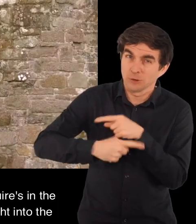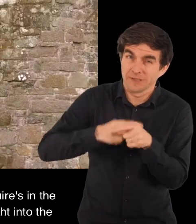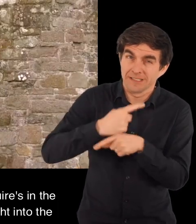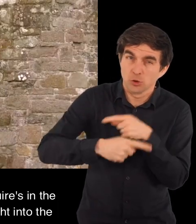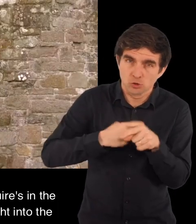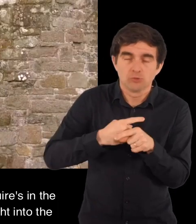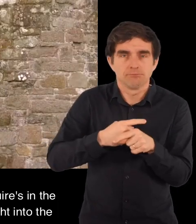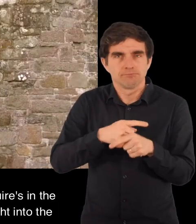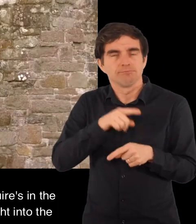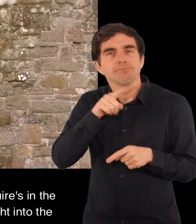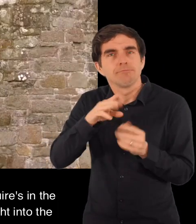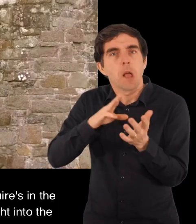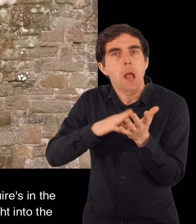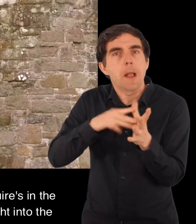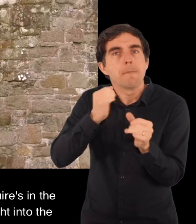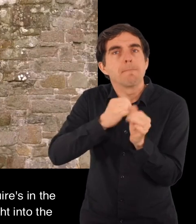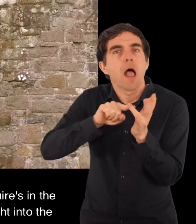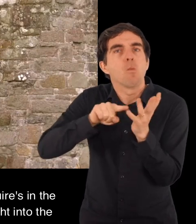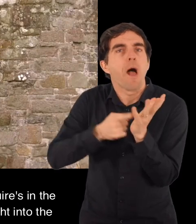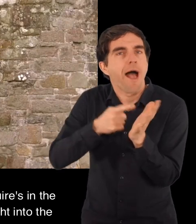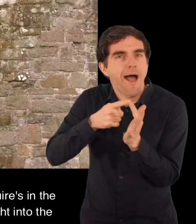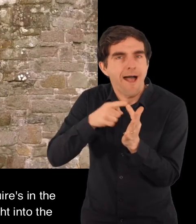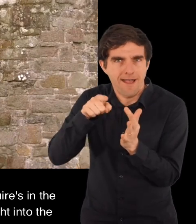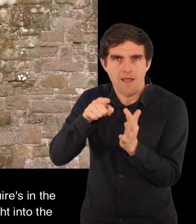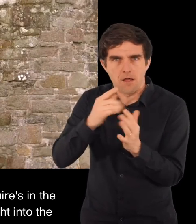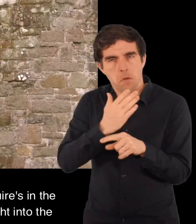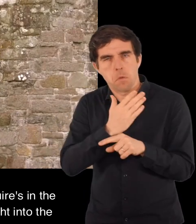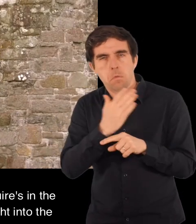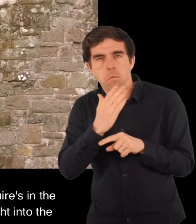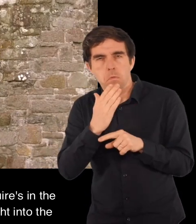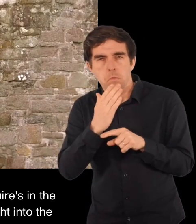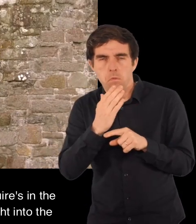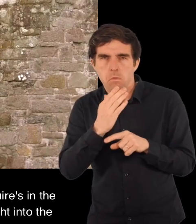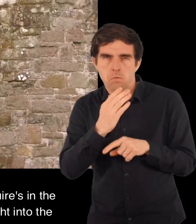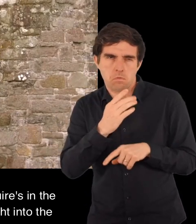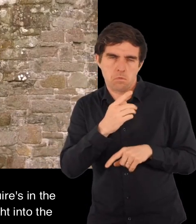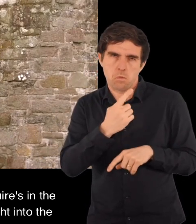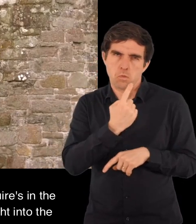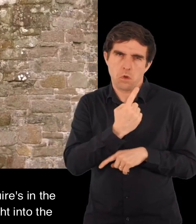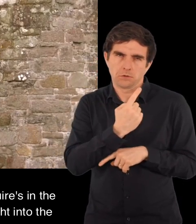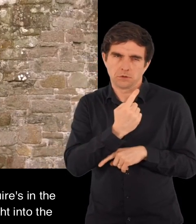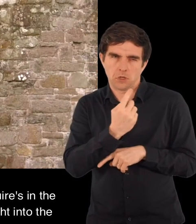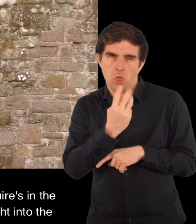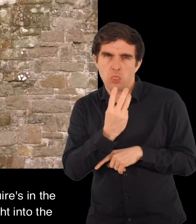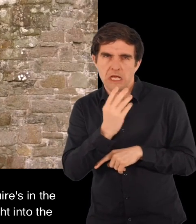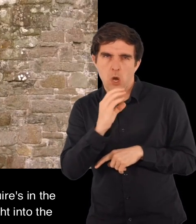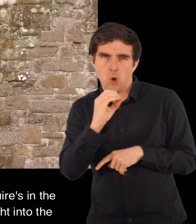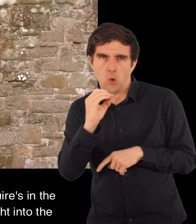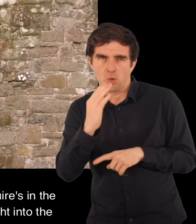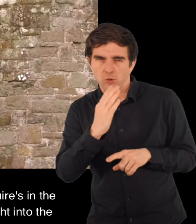the church, particularly the Maguire's in the later period in the 1300s and right into the